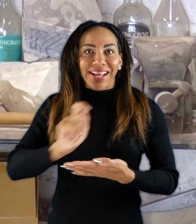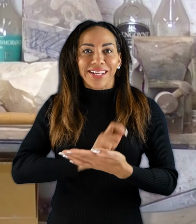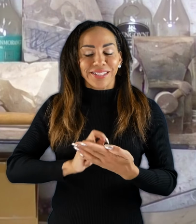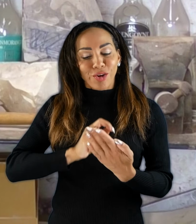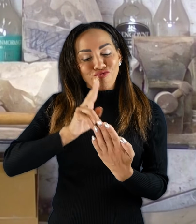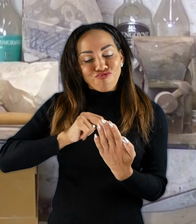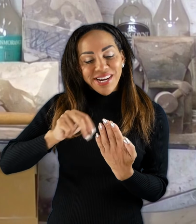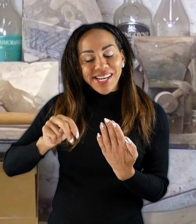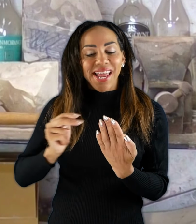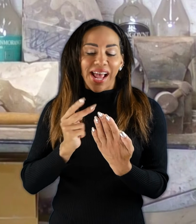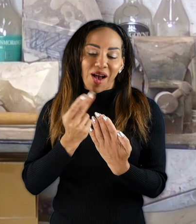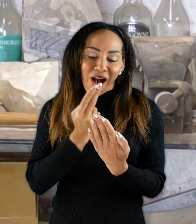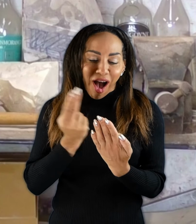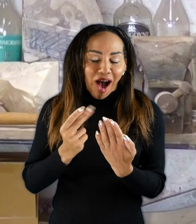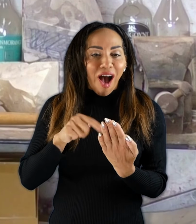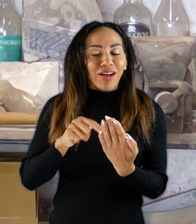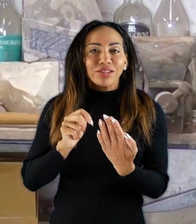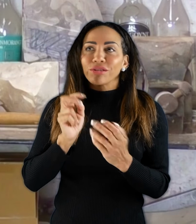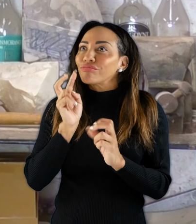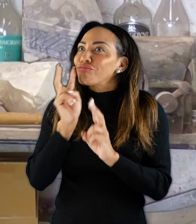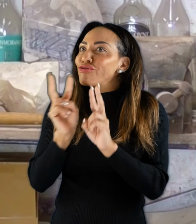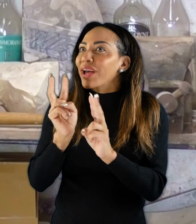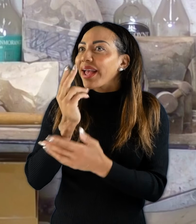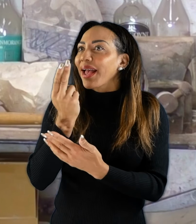I was always looking at art and talking about art with other people.